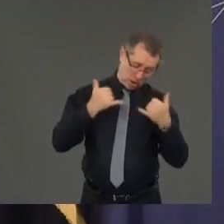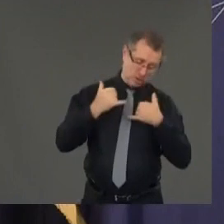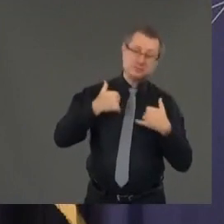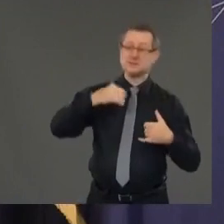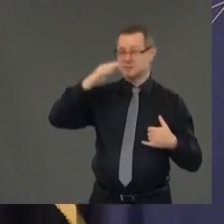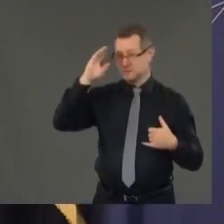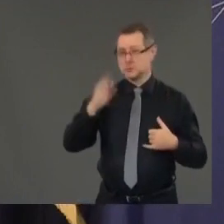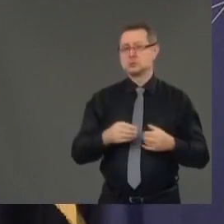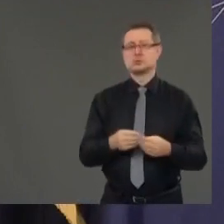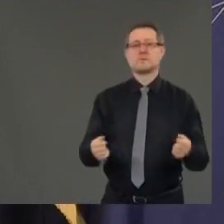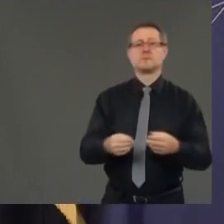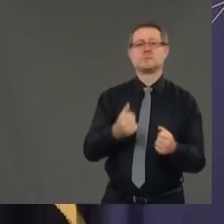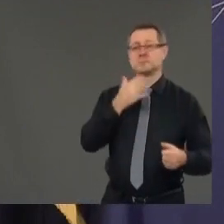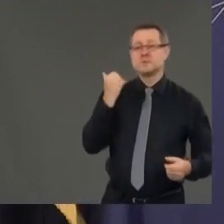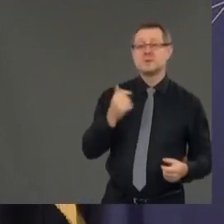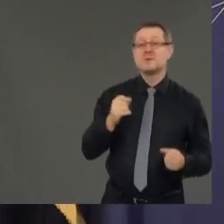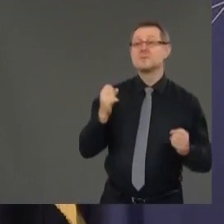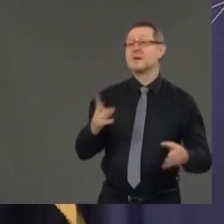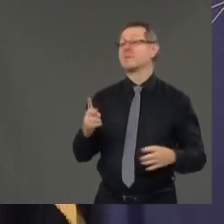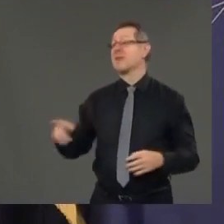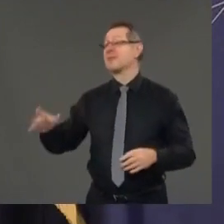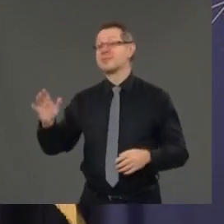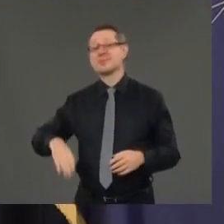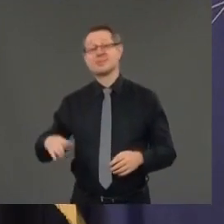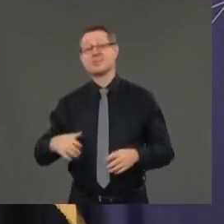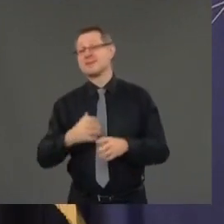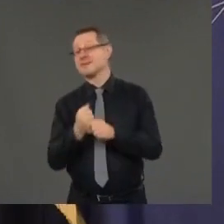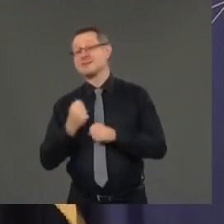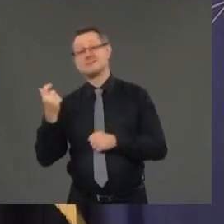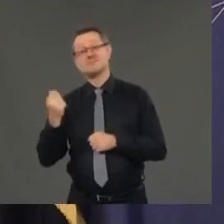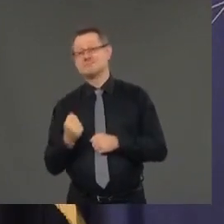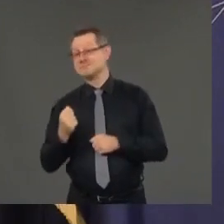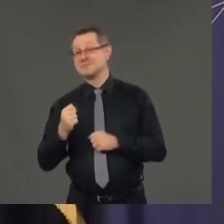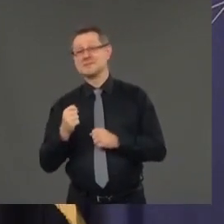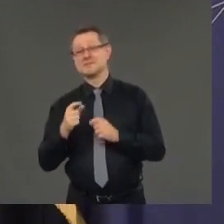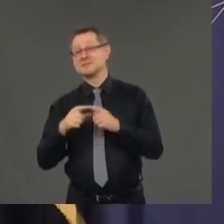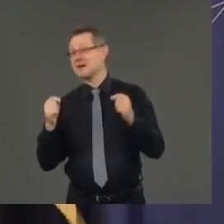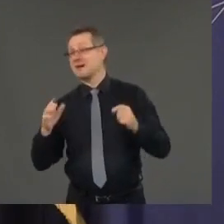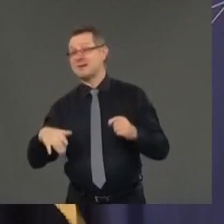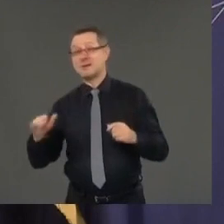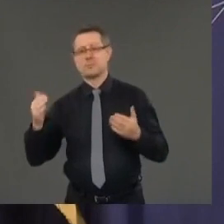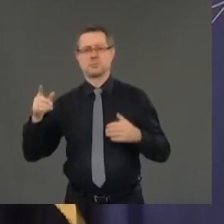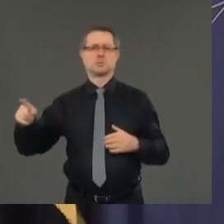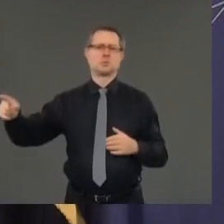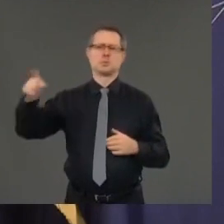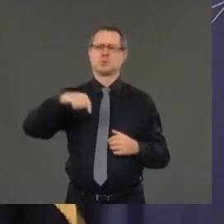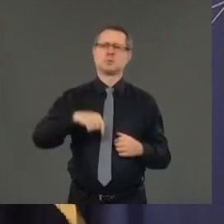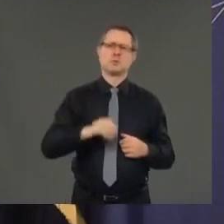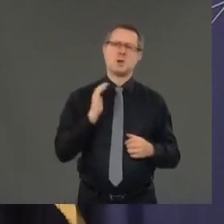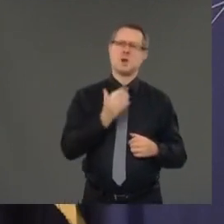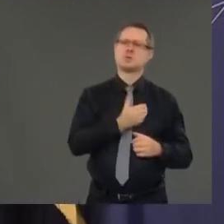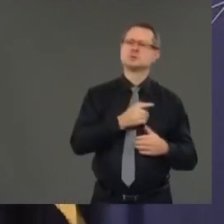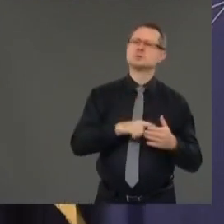BETTER JOB THAN ANY STATE, EVEN WITH A MUCH HIGHER NUMBER. YOU LOOK AT THE NUMBER OF PEOPLE